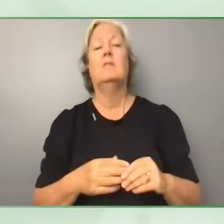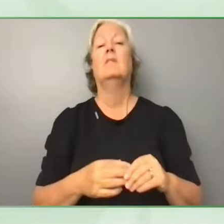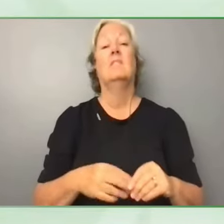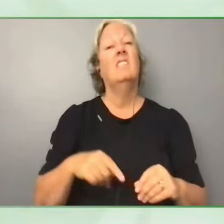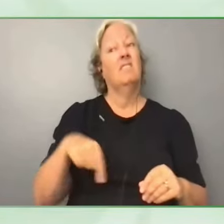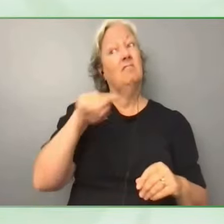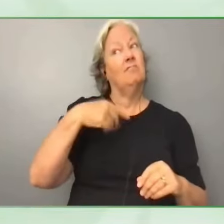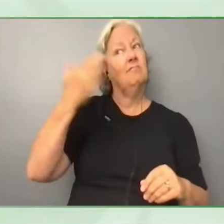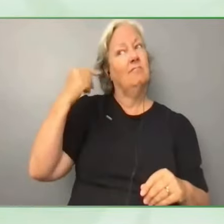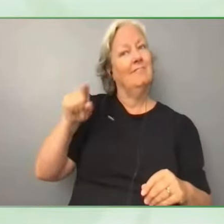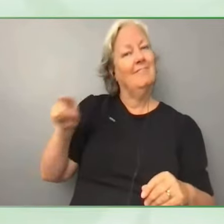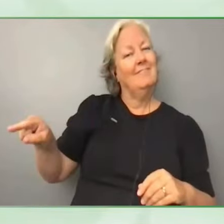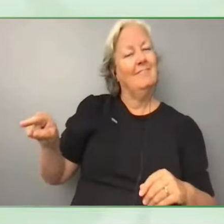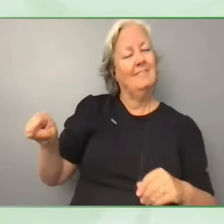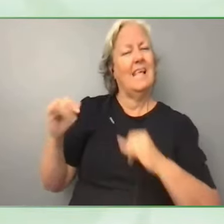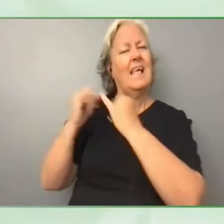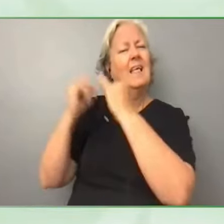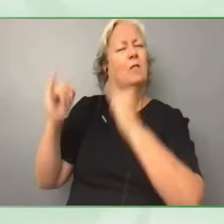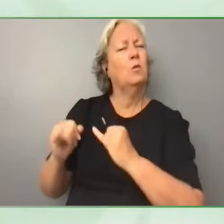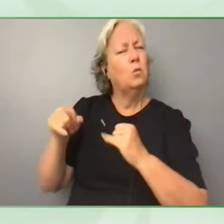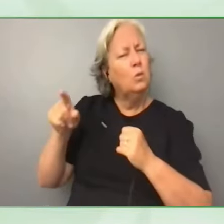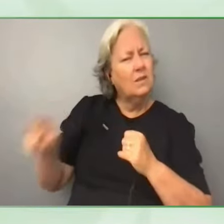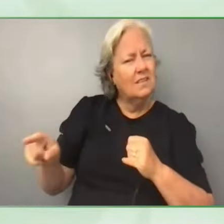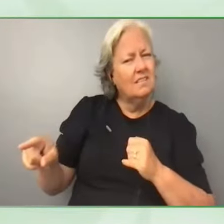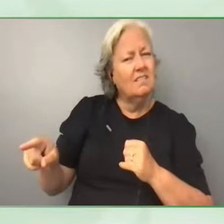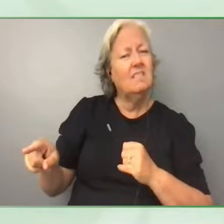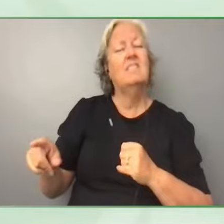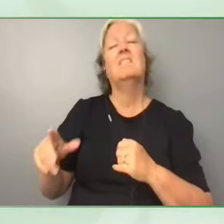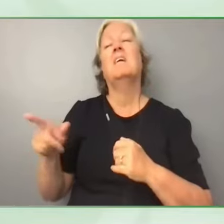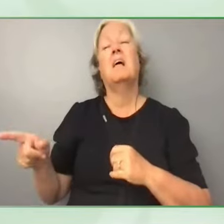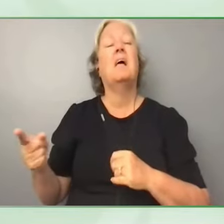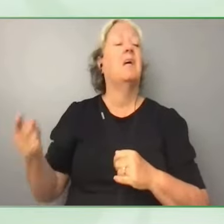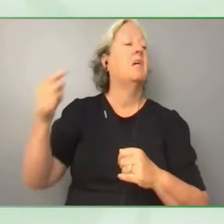sustainably stayed in their community very happy and they are